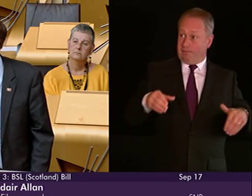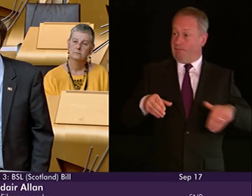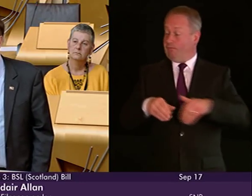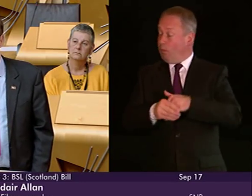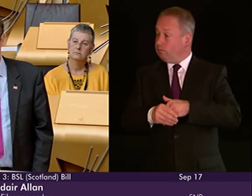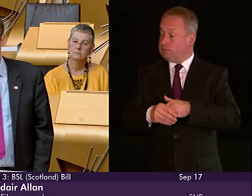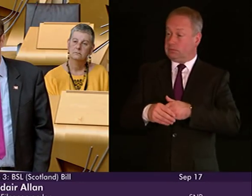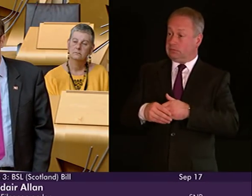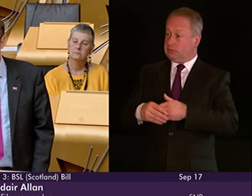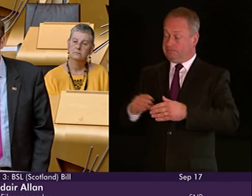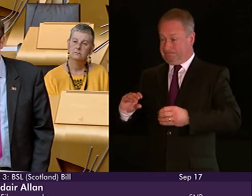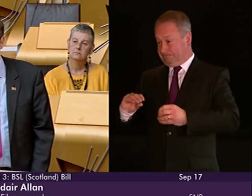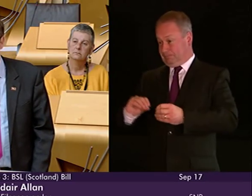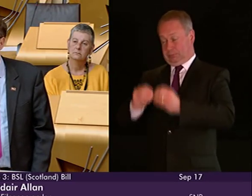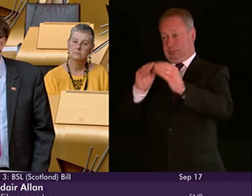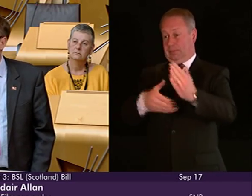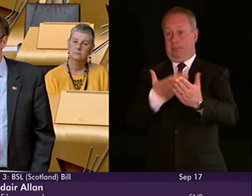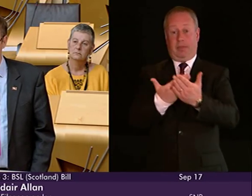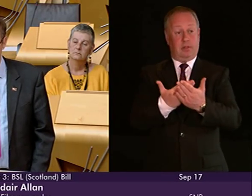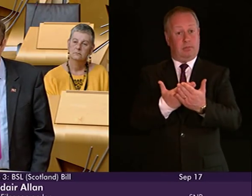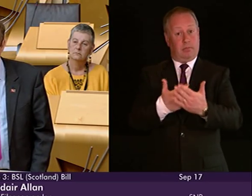implementation, if the bill is passed in a few minutes’